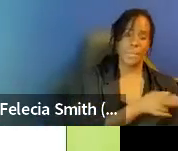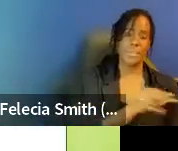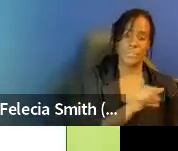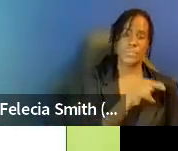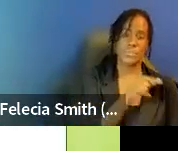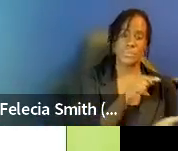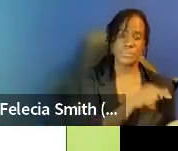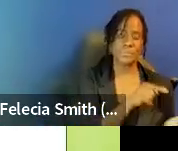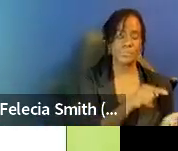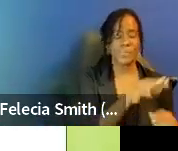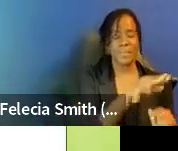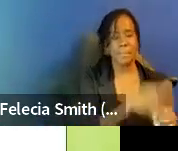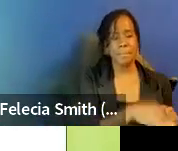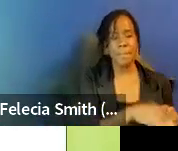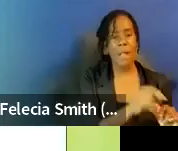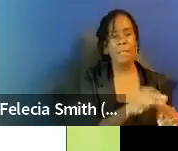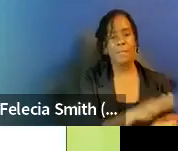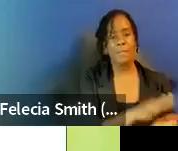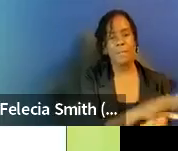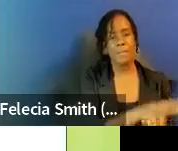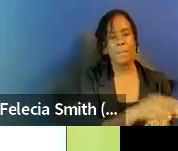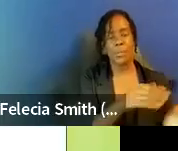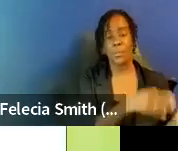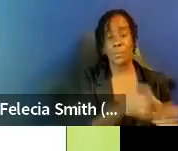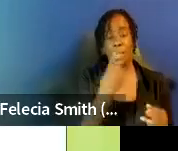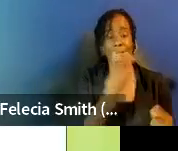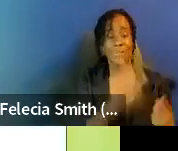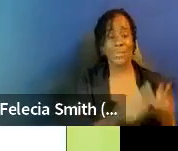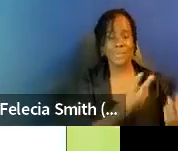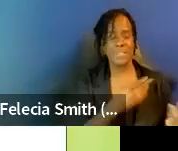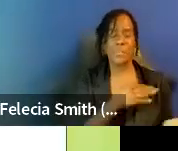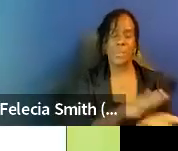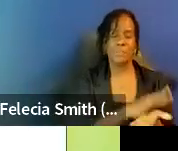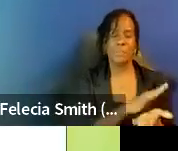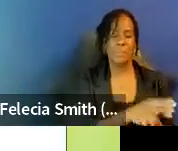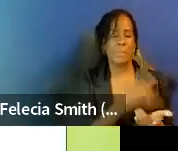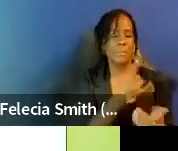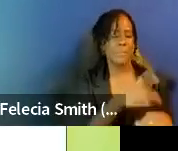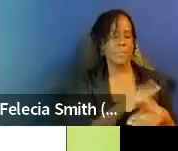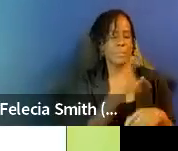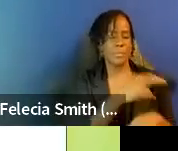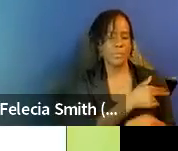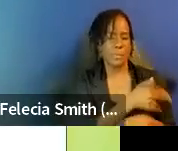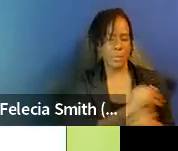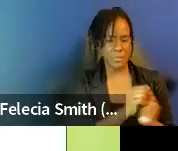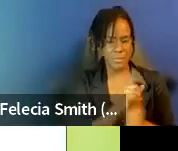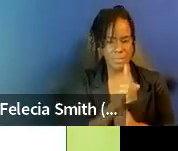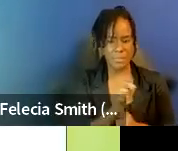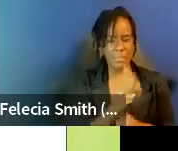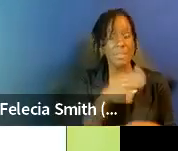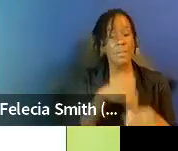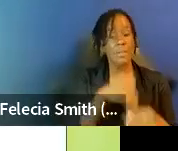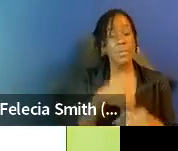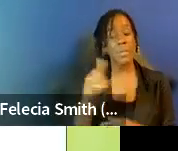While most of our resources are provider-focused. We've also created resources for patients.